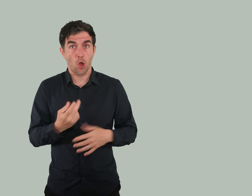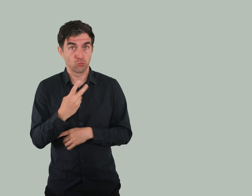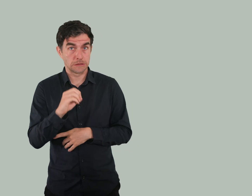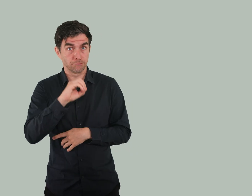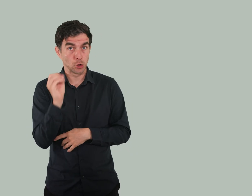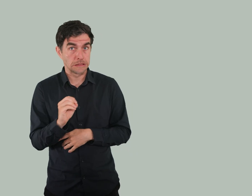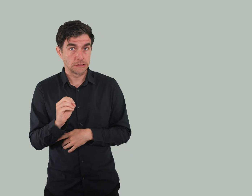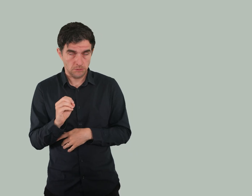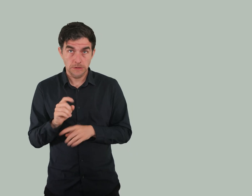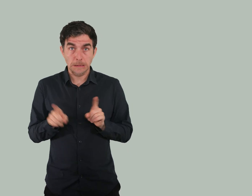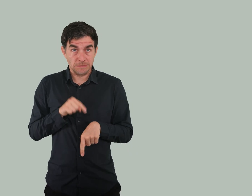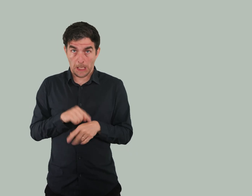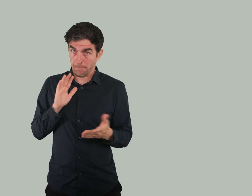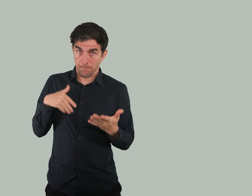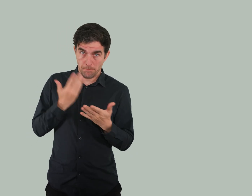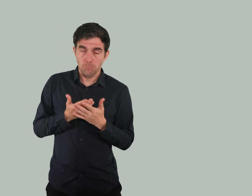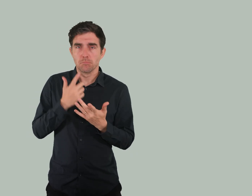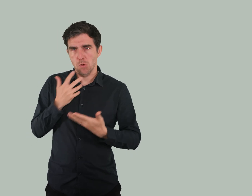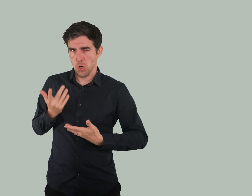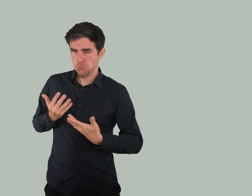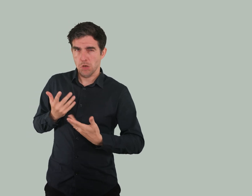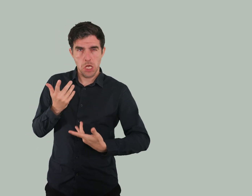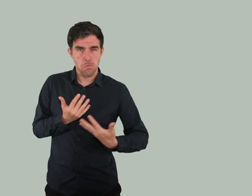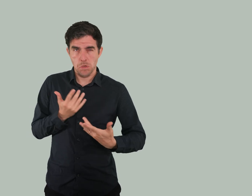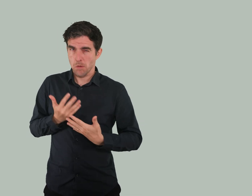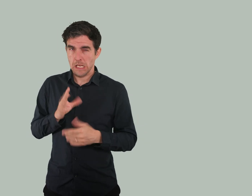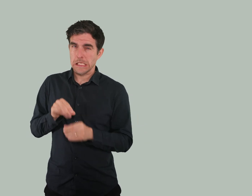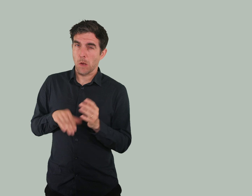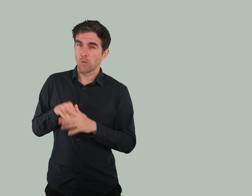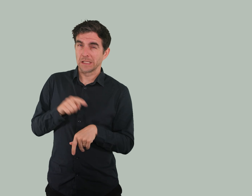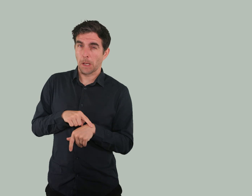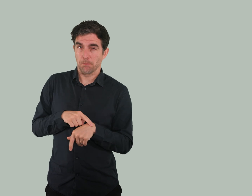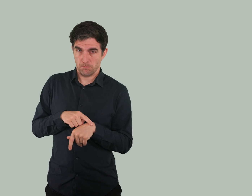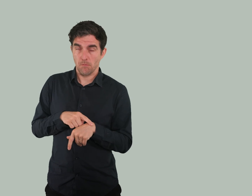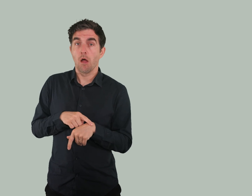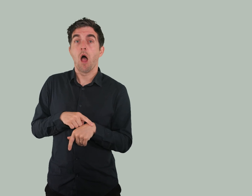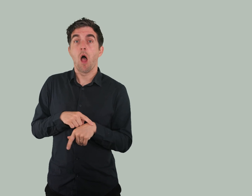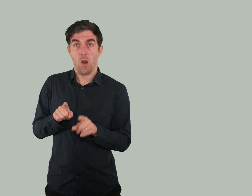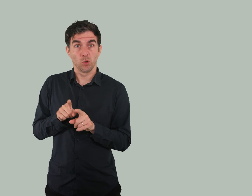a generation ago to around 20 per cent today. At the same time, the proportion of those in full-time education